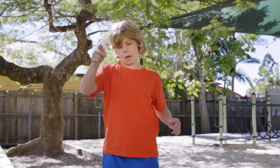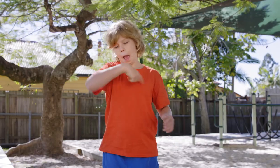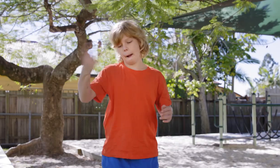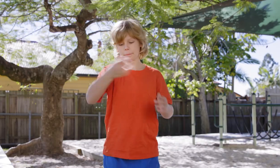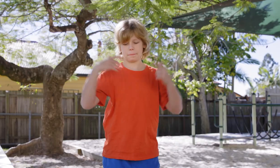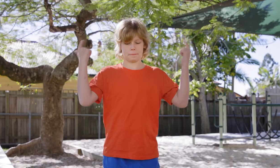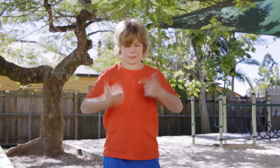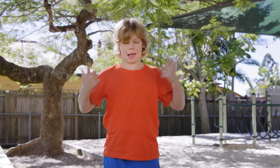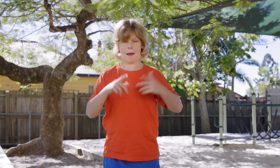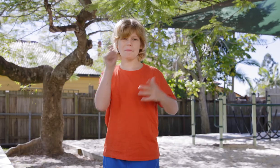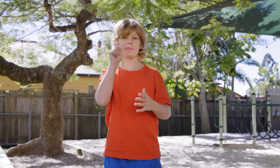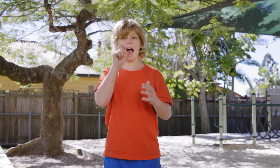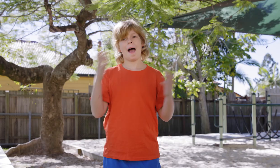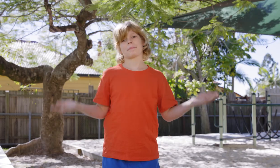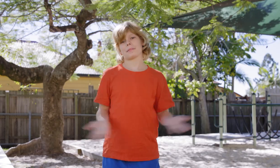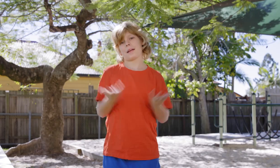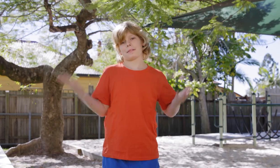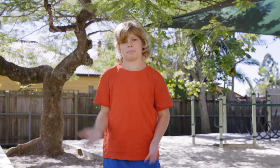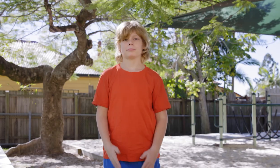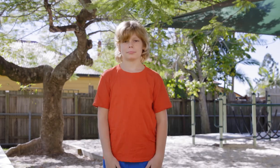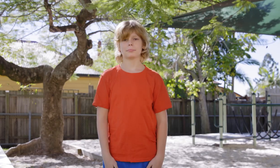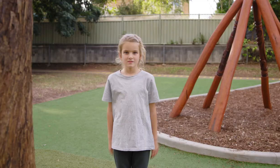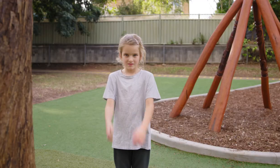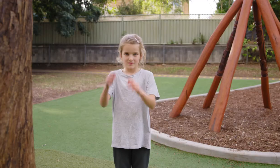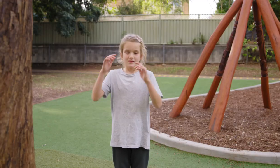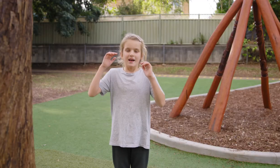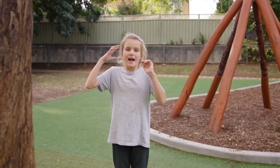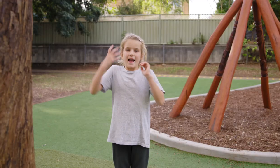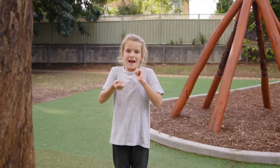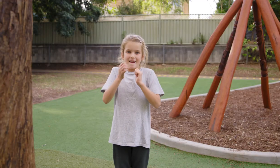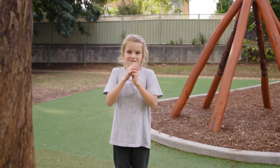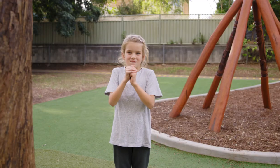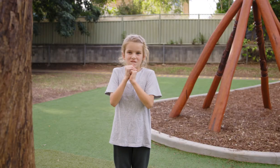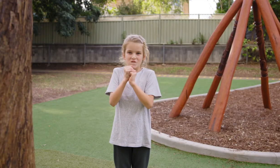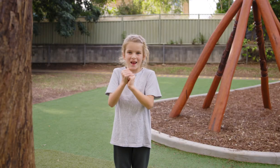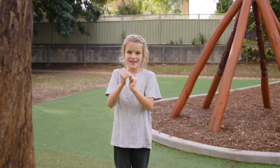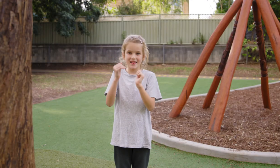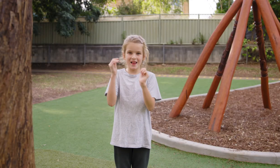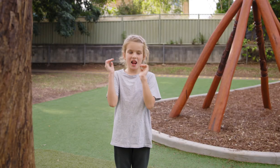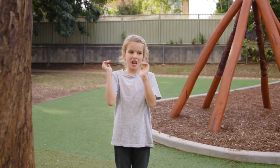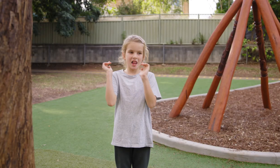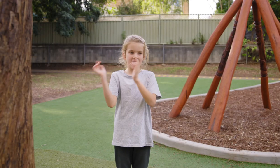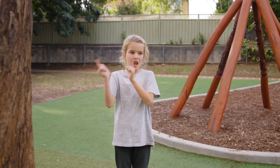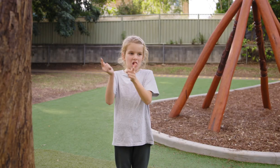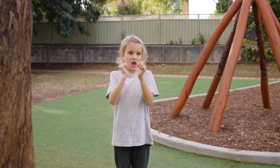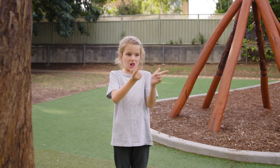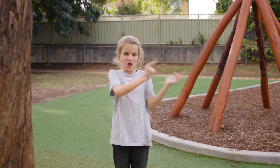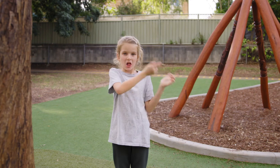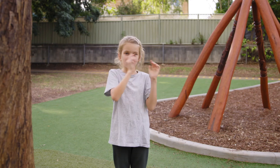It's fun to play all together with your friends. I have lots of friends to talk to.